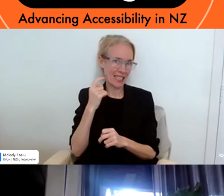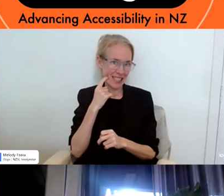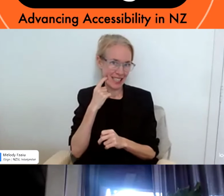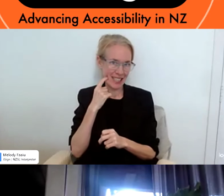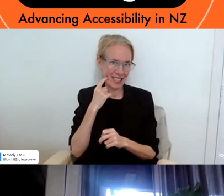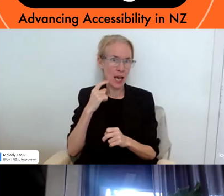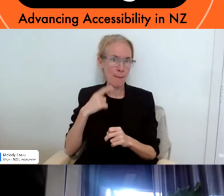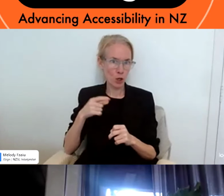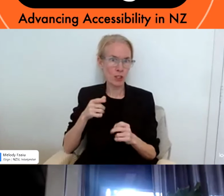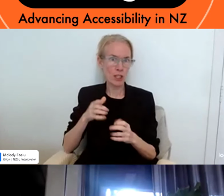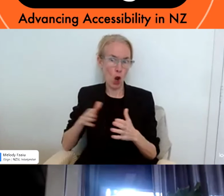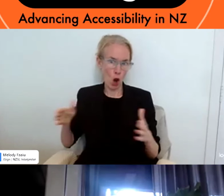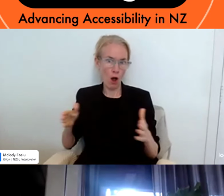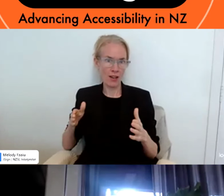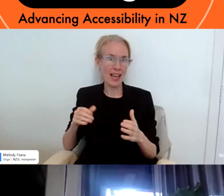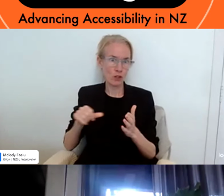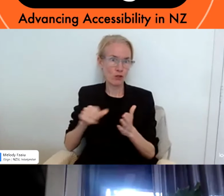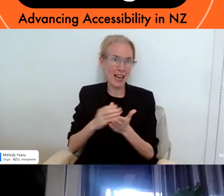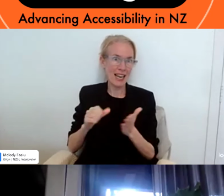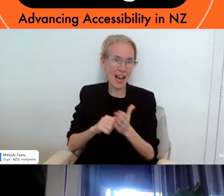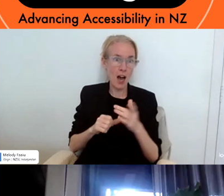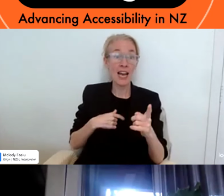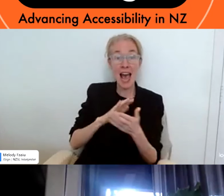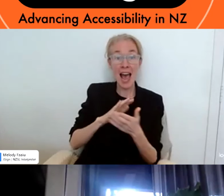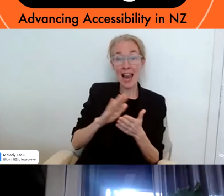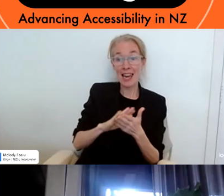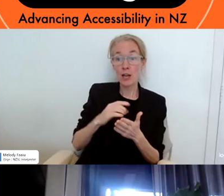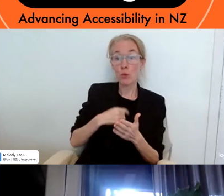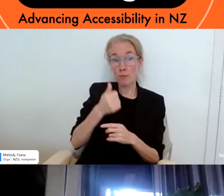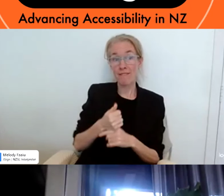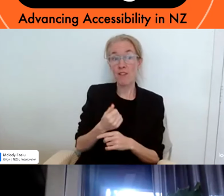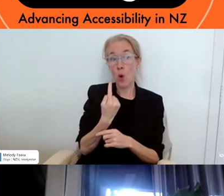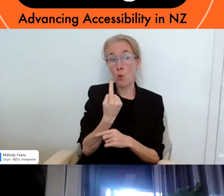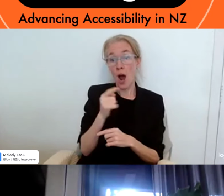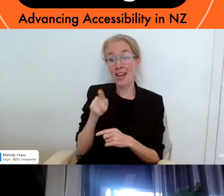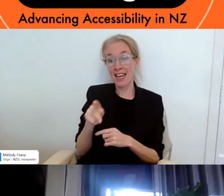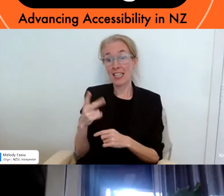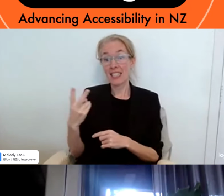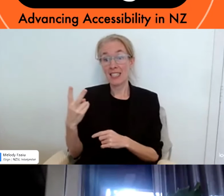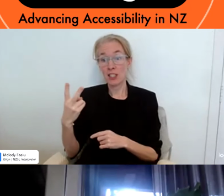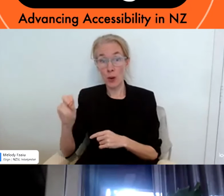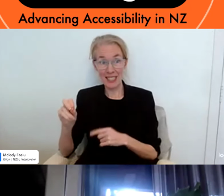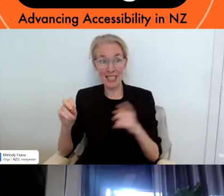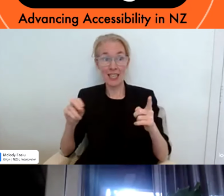in 20. I've got a 1 in 17 at home. It can be done but you need to